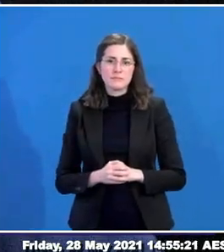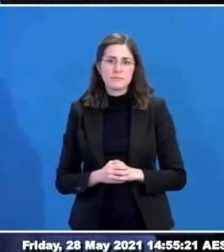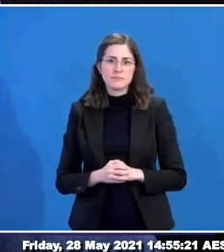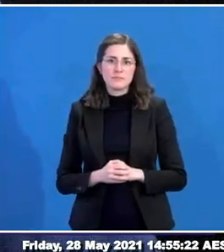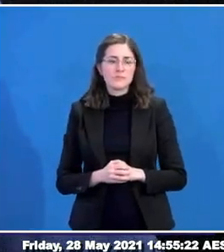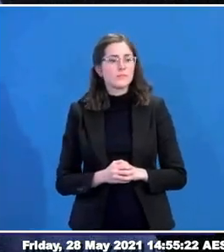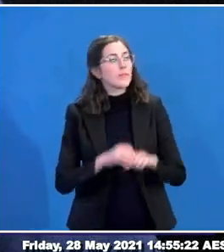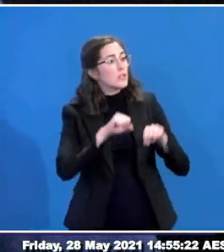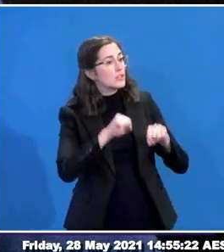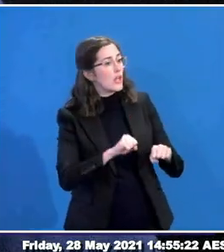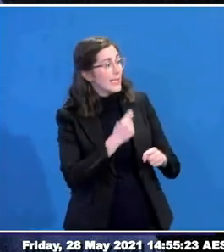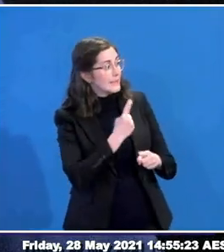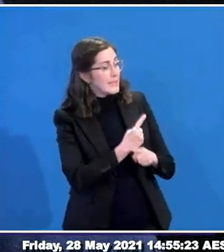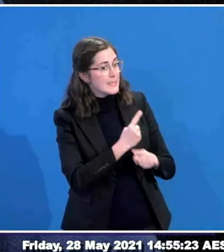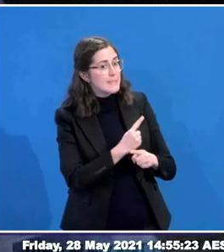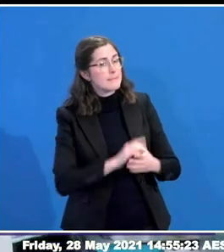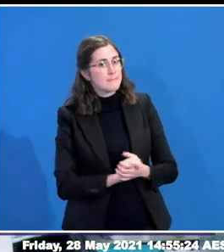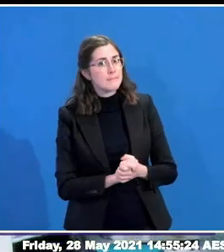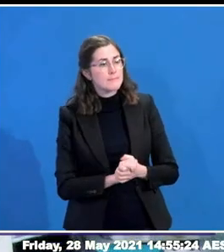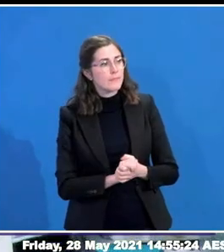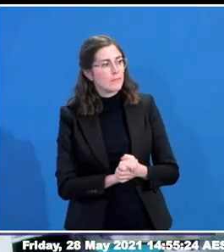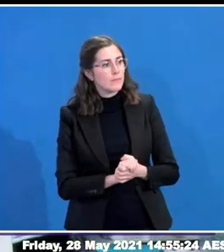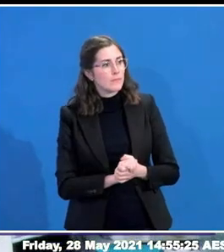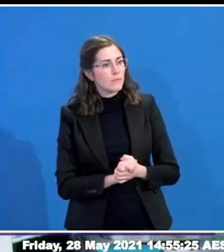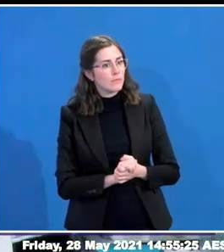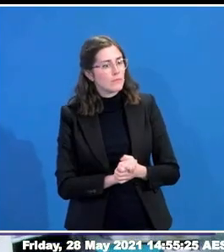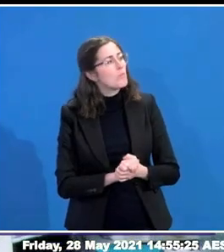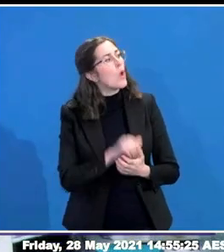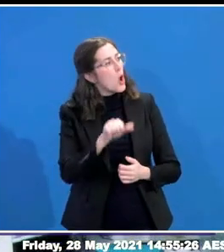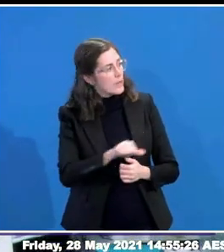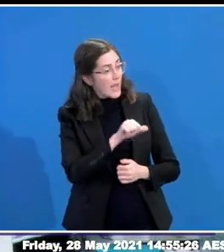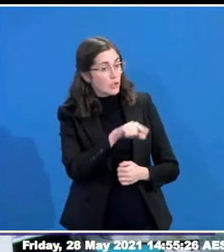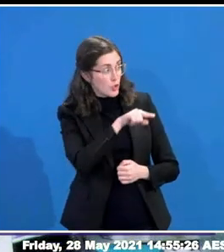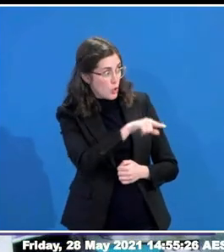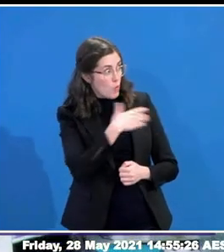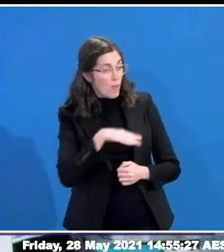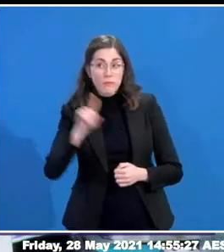To put it another way, the appointment of an investigator to